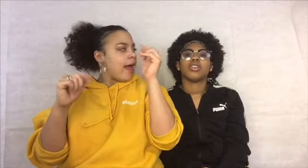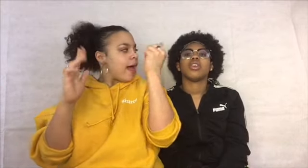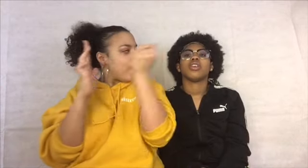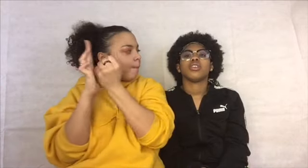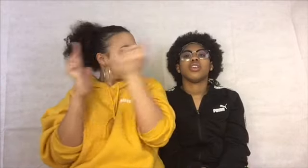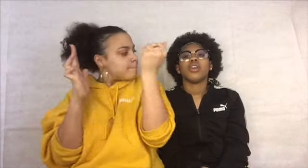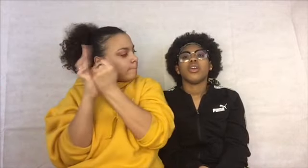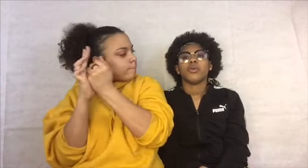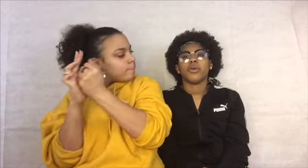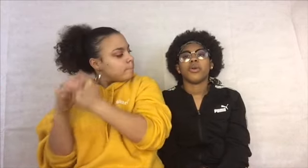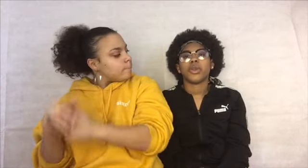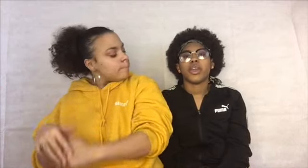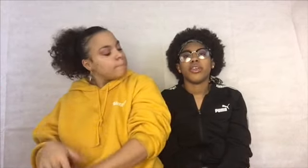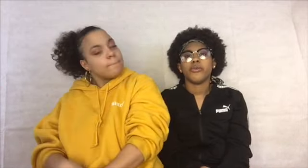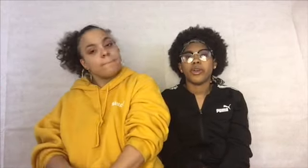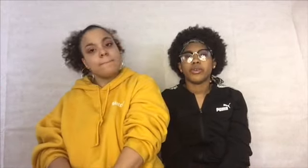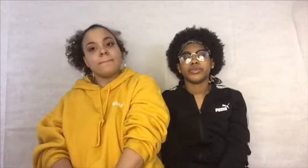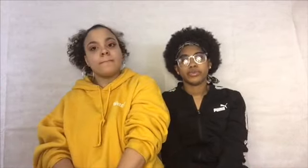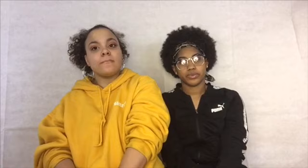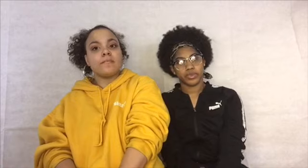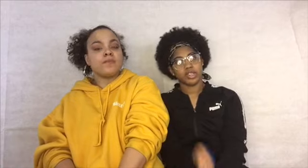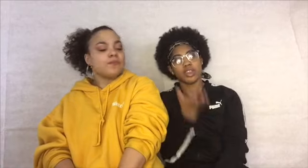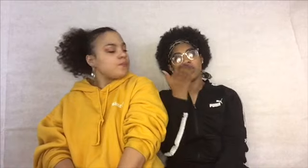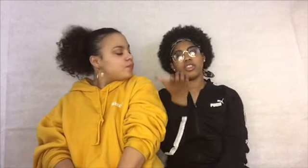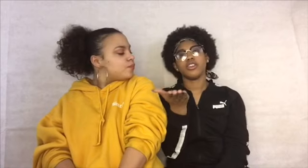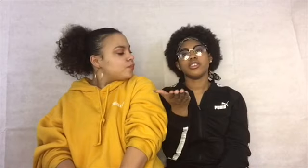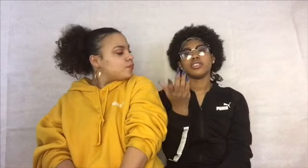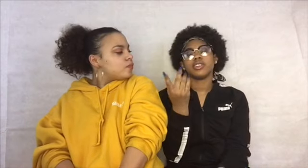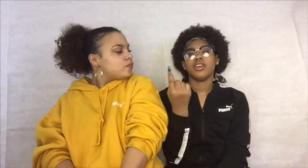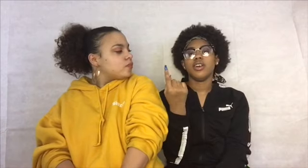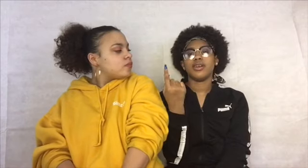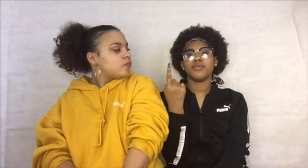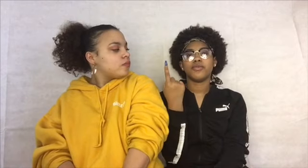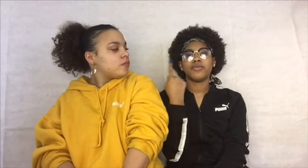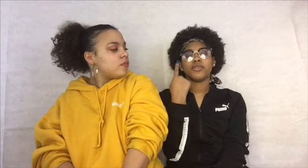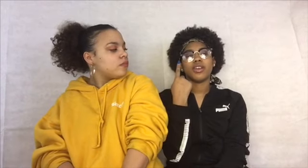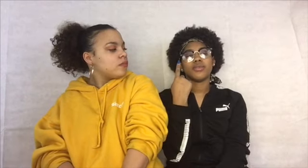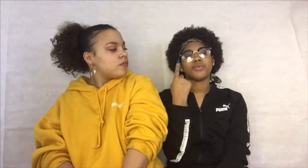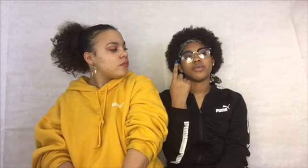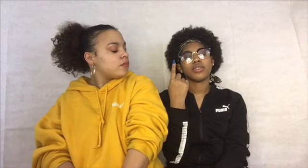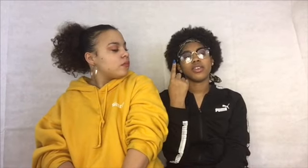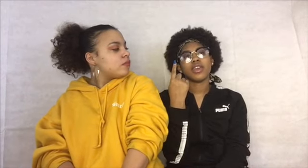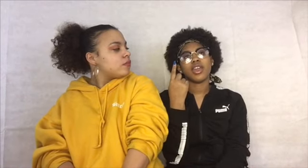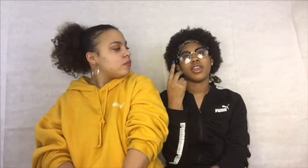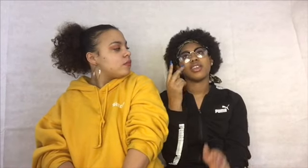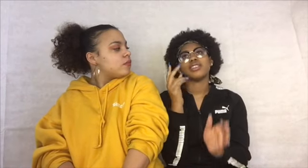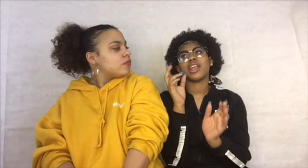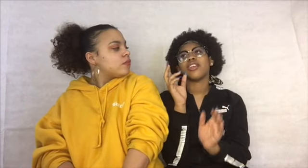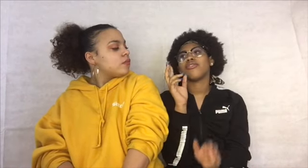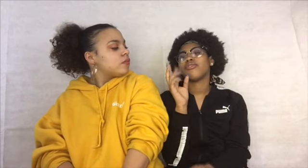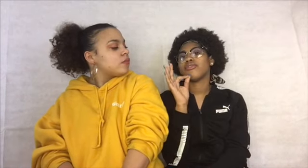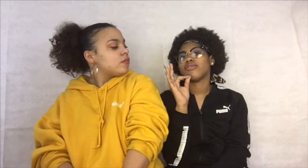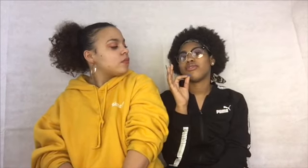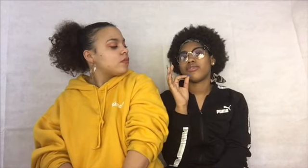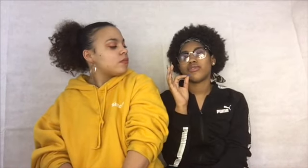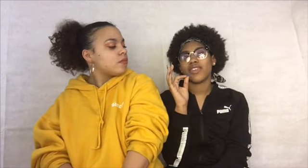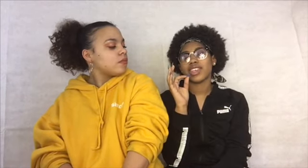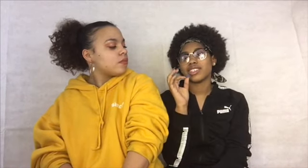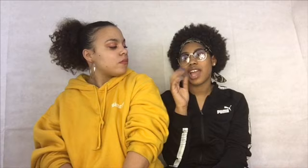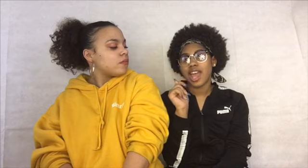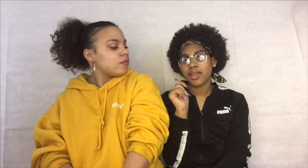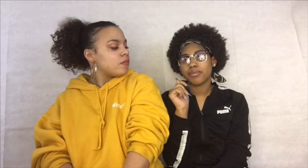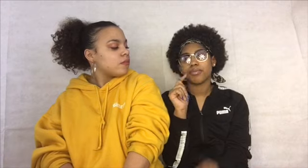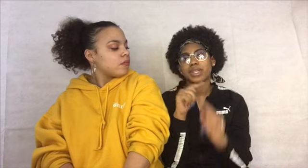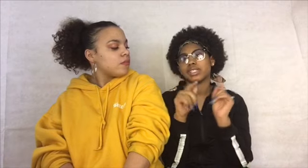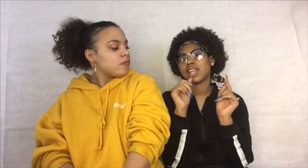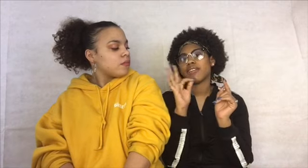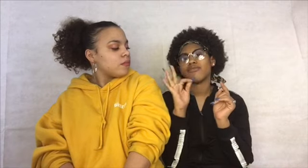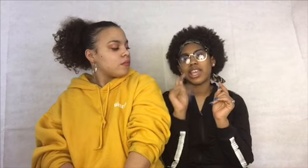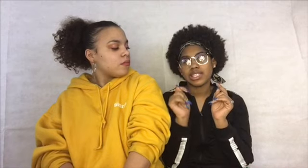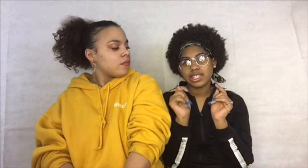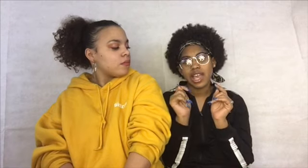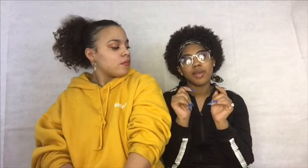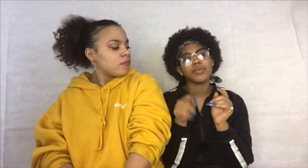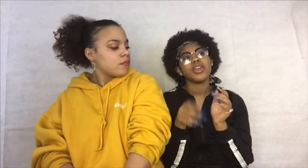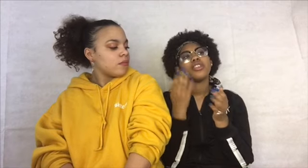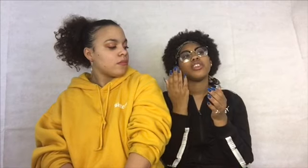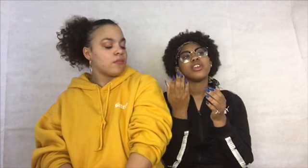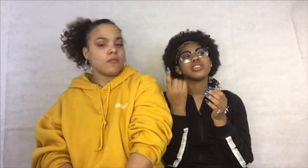okay well there is it's like FaceTime but it's not FaceTime there are